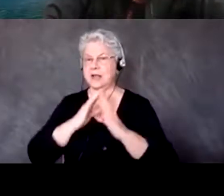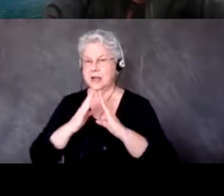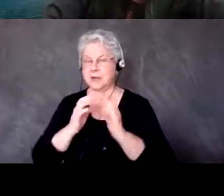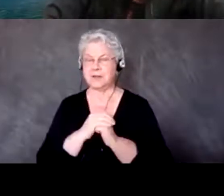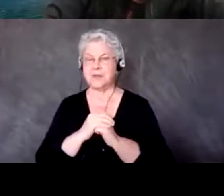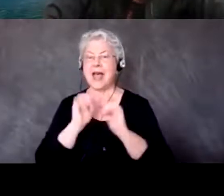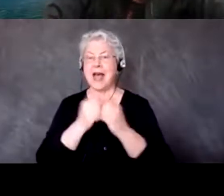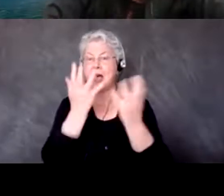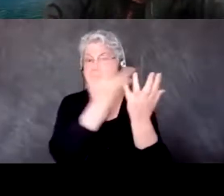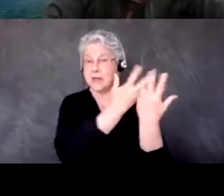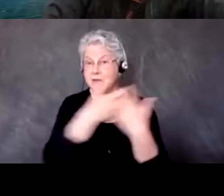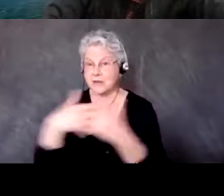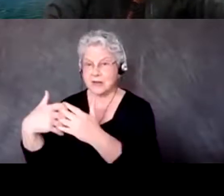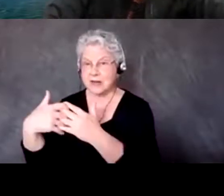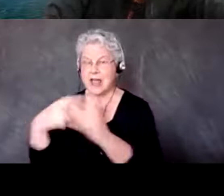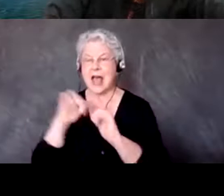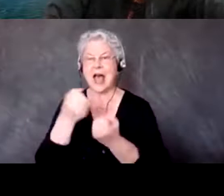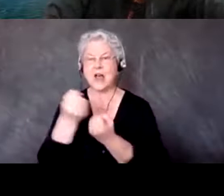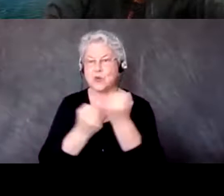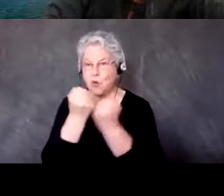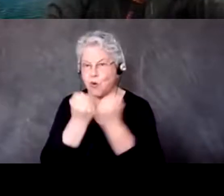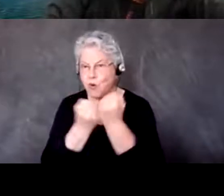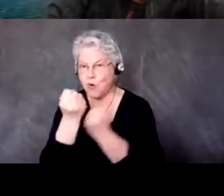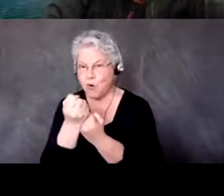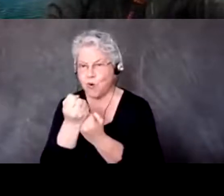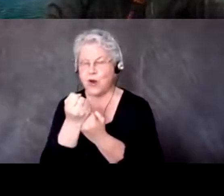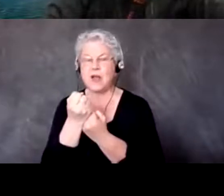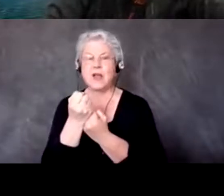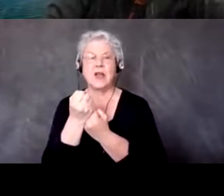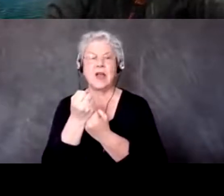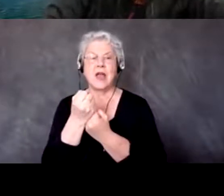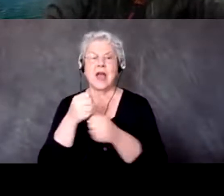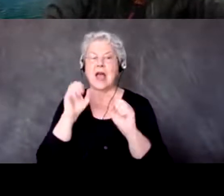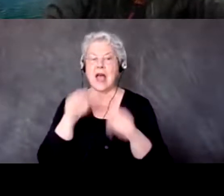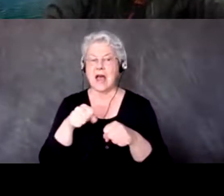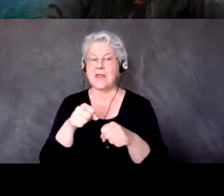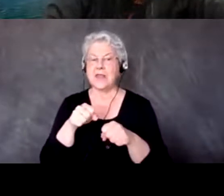together and how they support each other, or how they can be inputs or outputs from other plans,